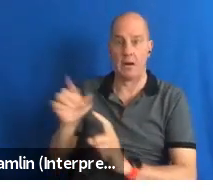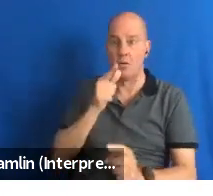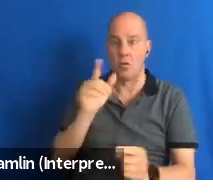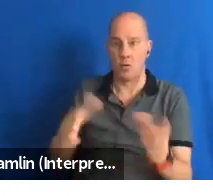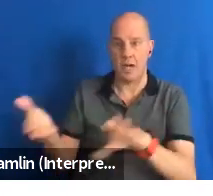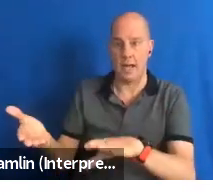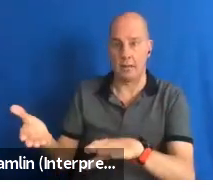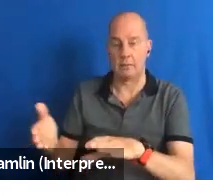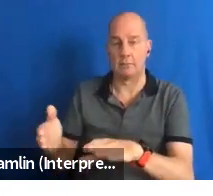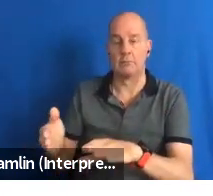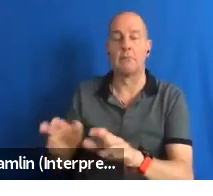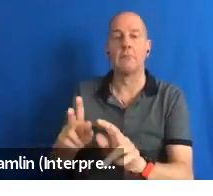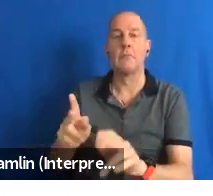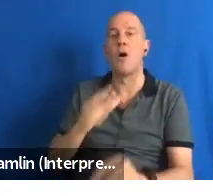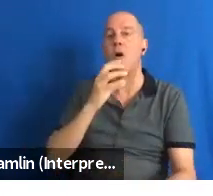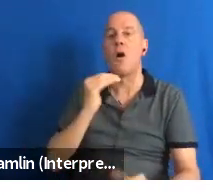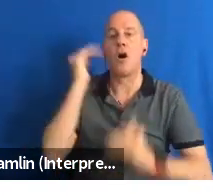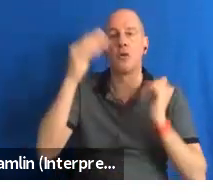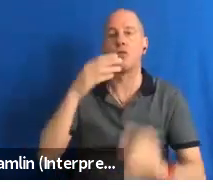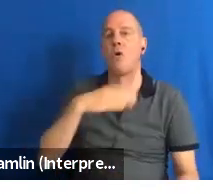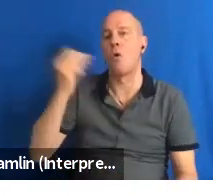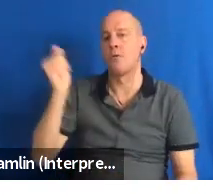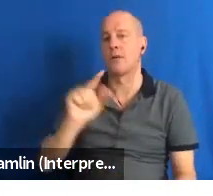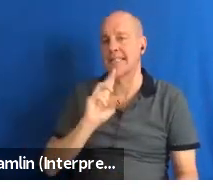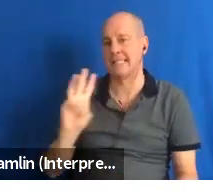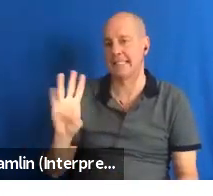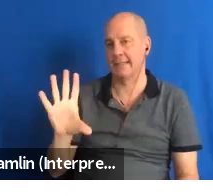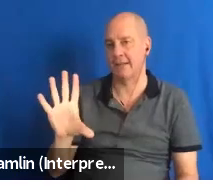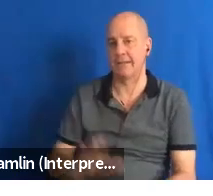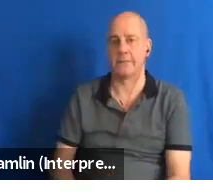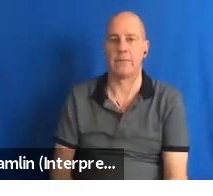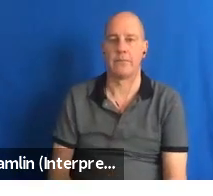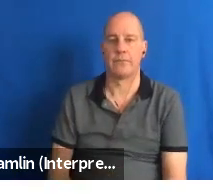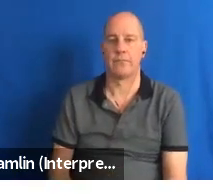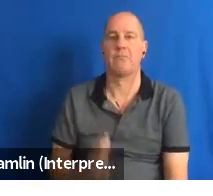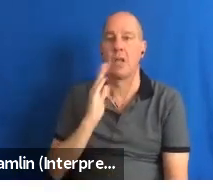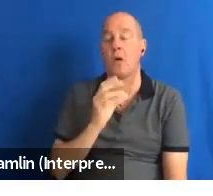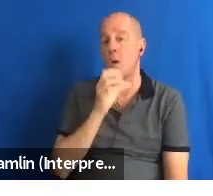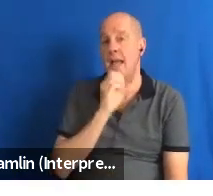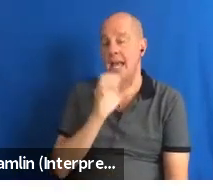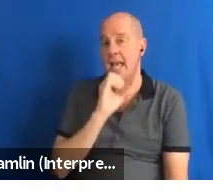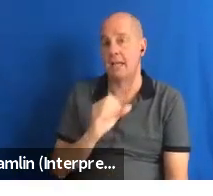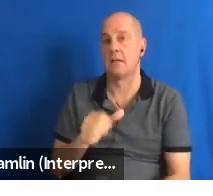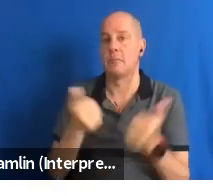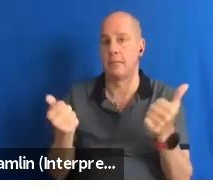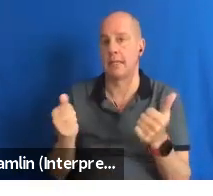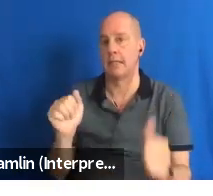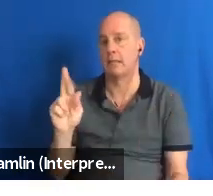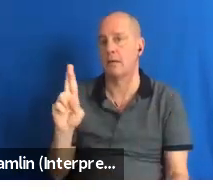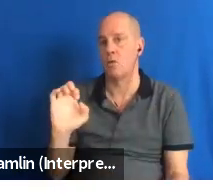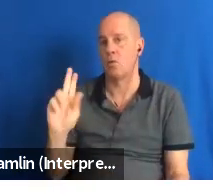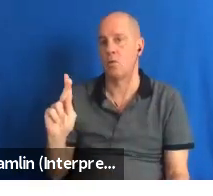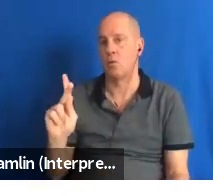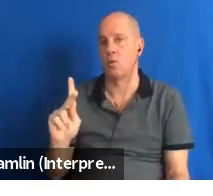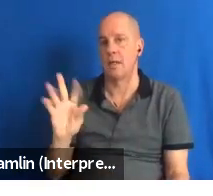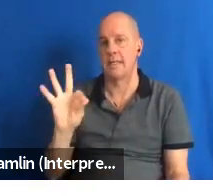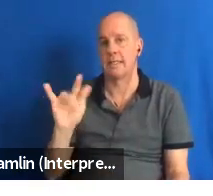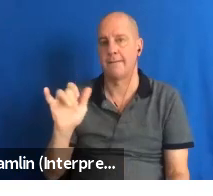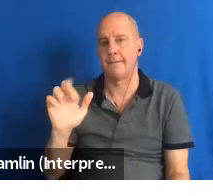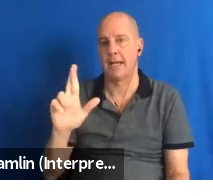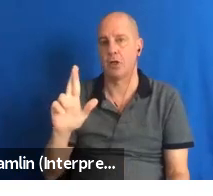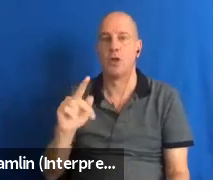who are 65 years and older. So we know that age can also be a factor in terms of the likelihood